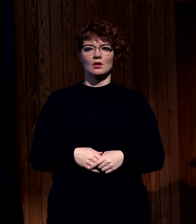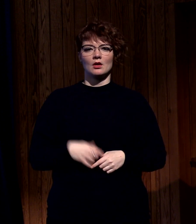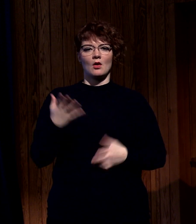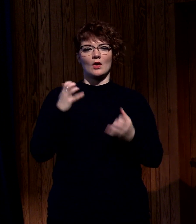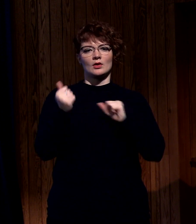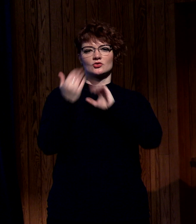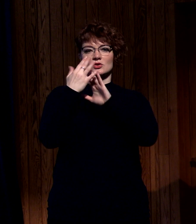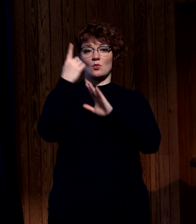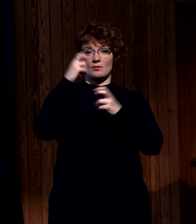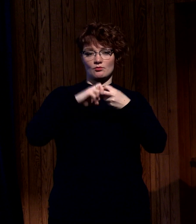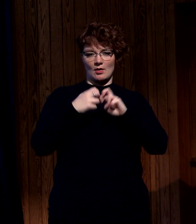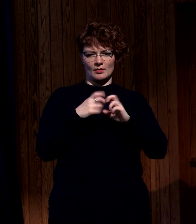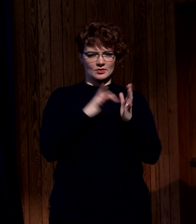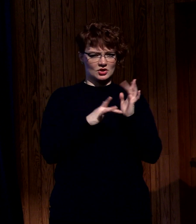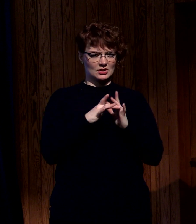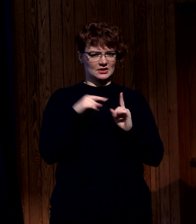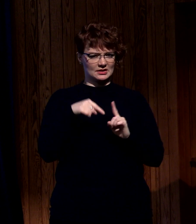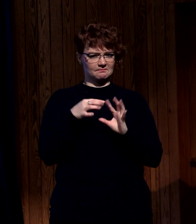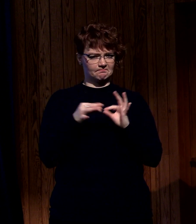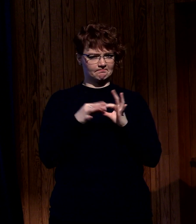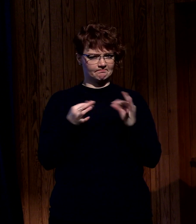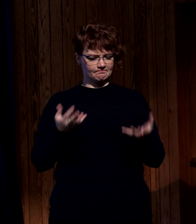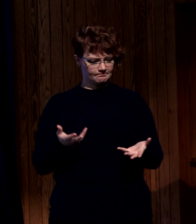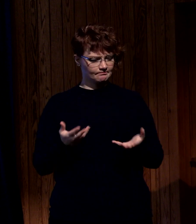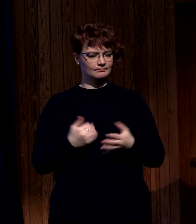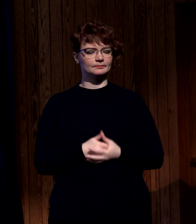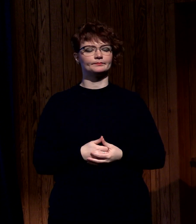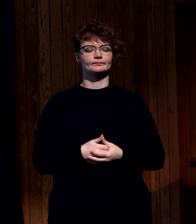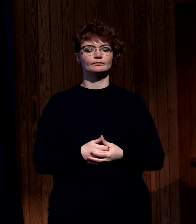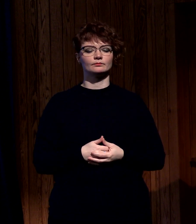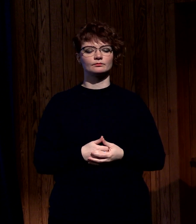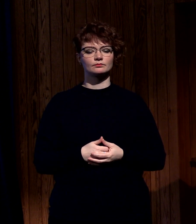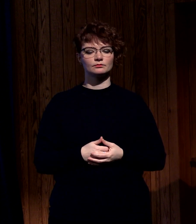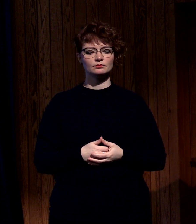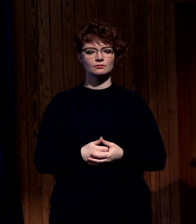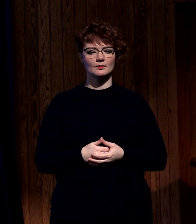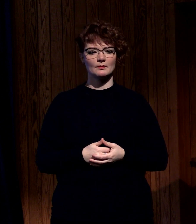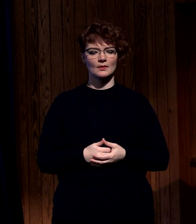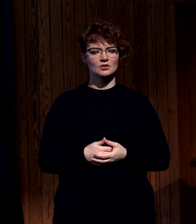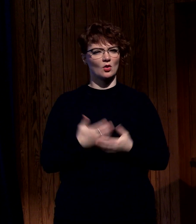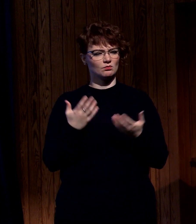in what Jesus is saying here. And that is, what does it mean